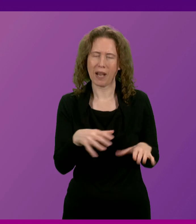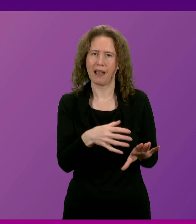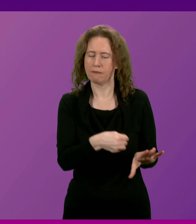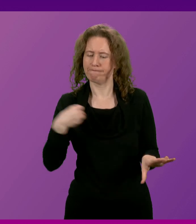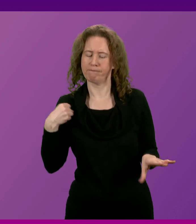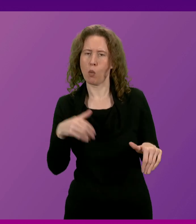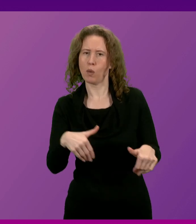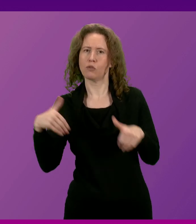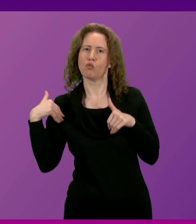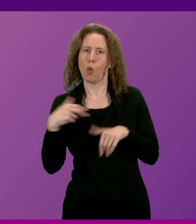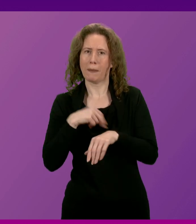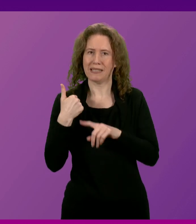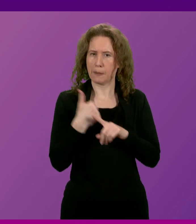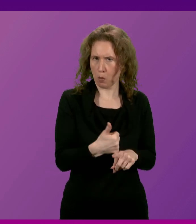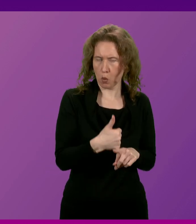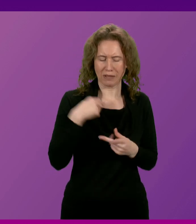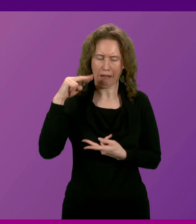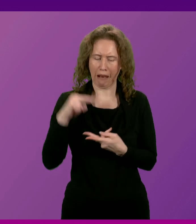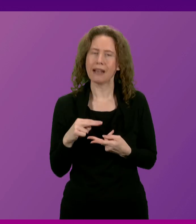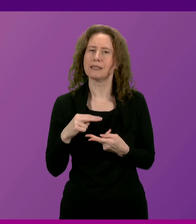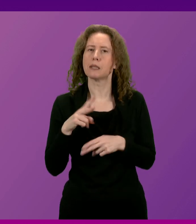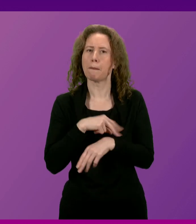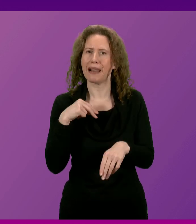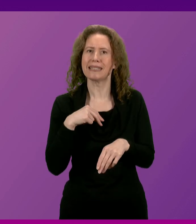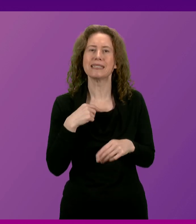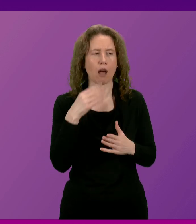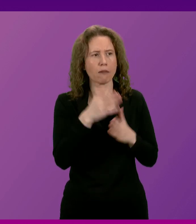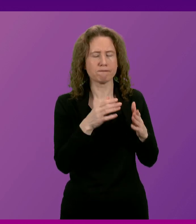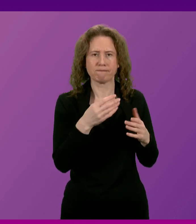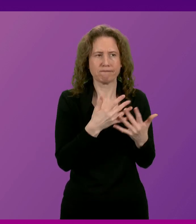policing support and reduce its presence at a number of community and local events,